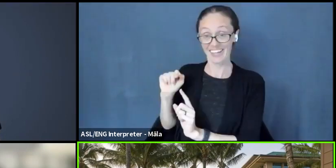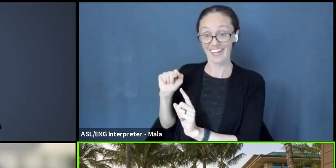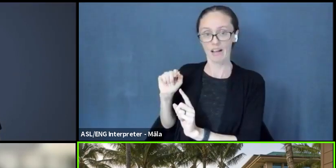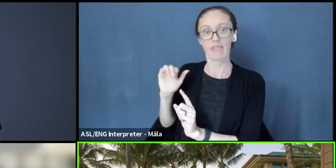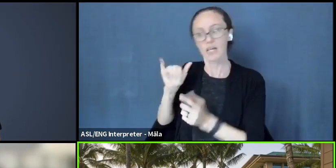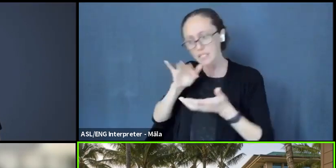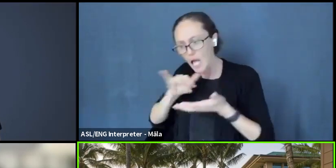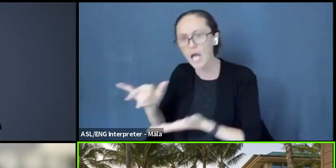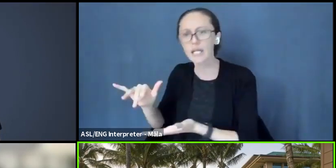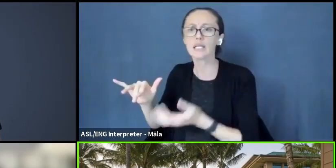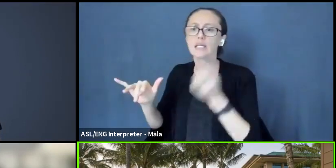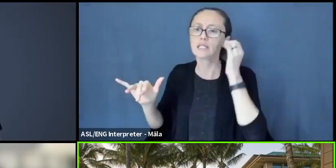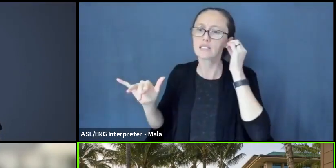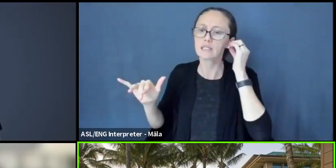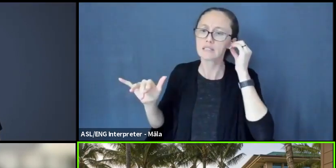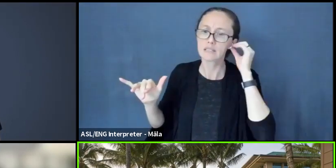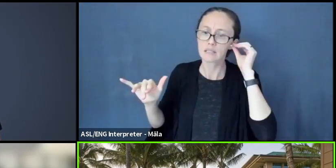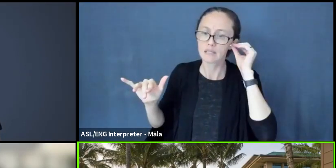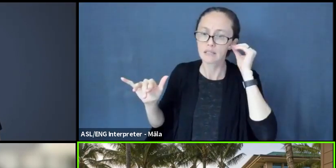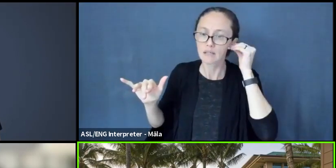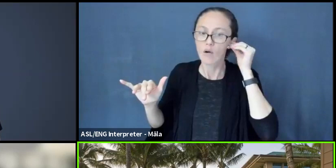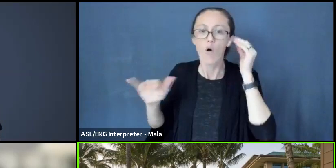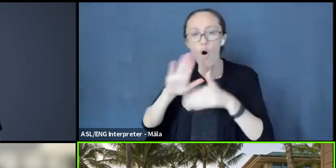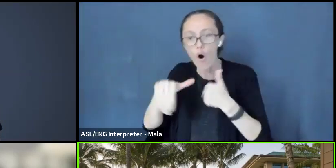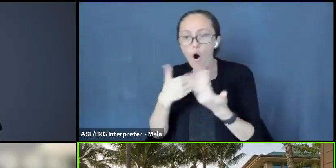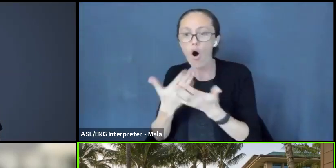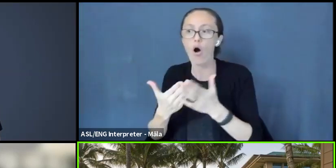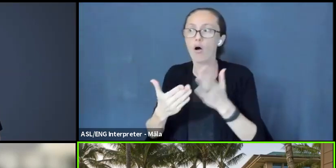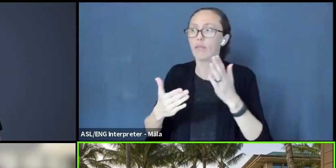Studies and modeling kind of reduction.